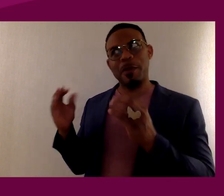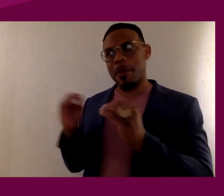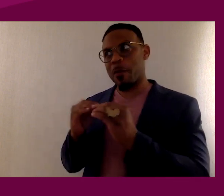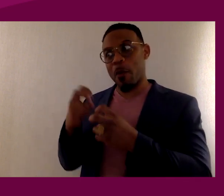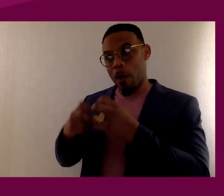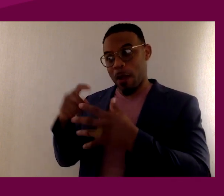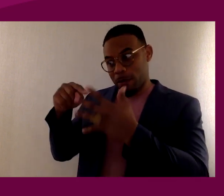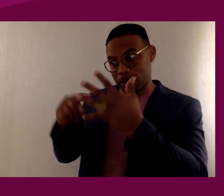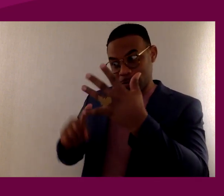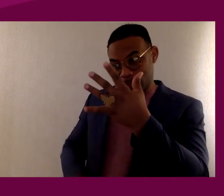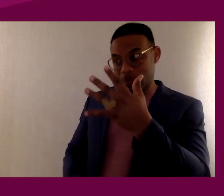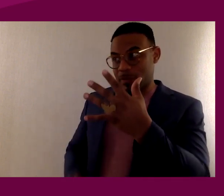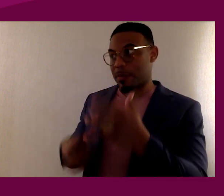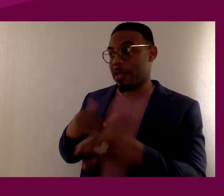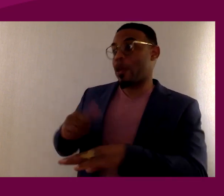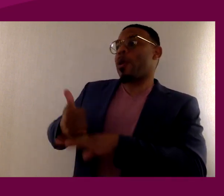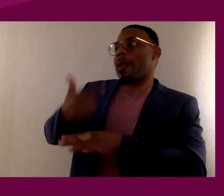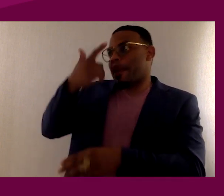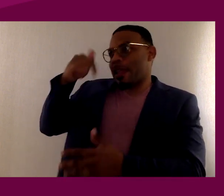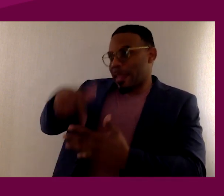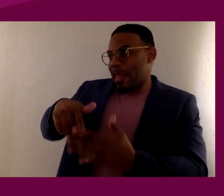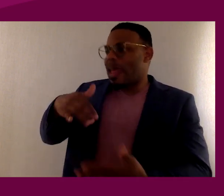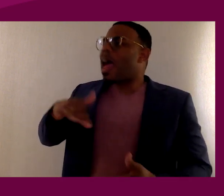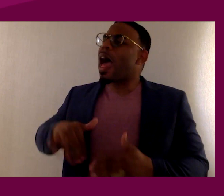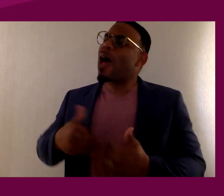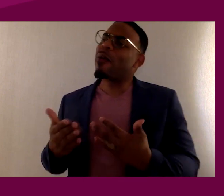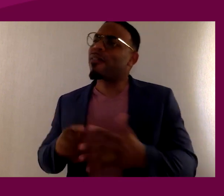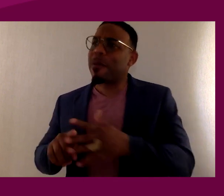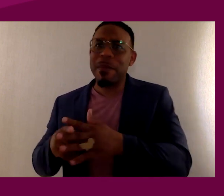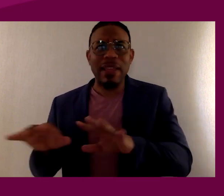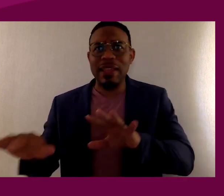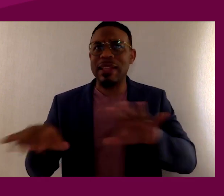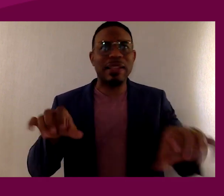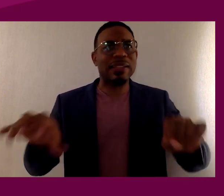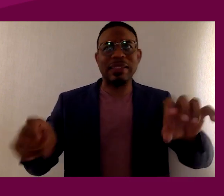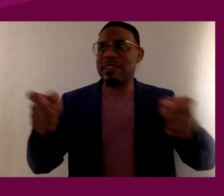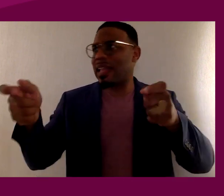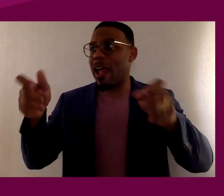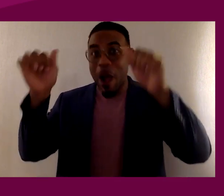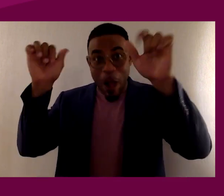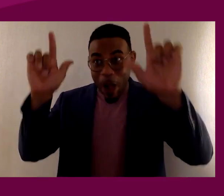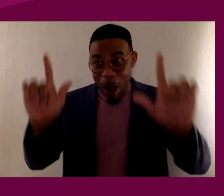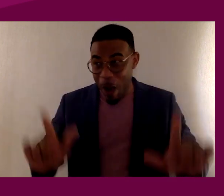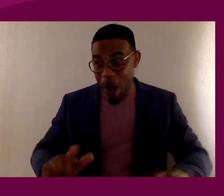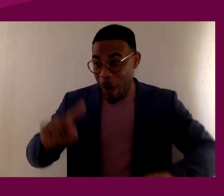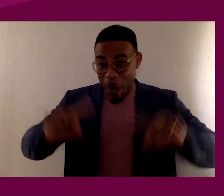There's so many more problems that have been created, so it's like how do you even begin to